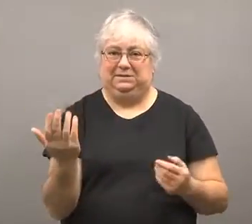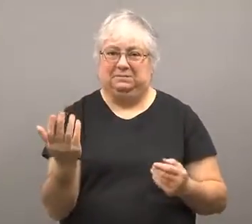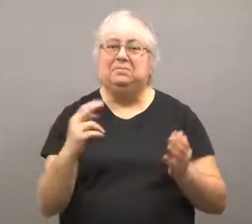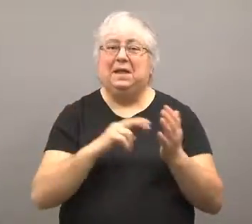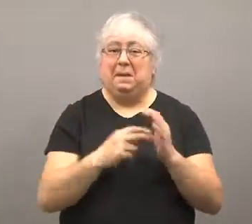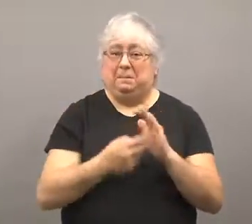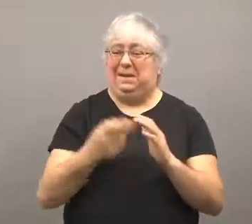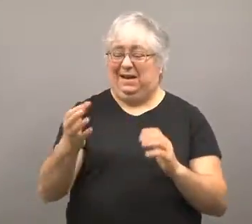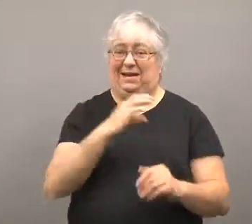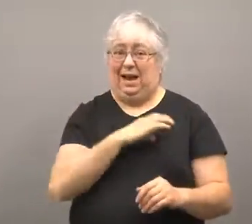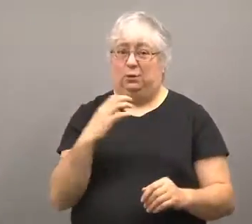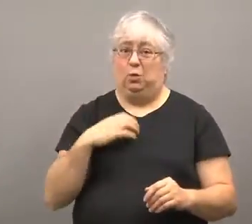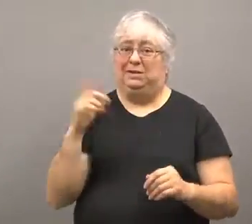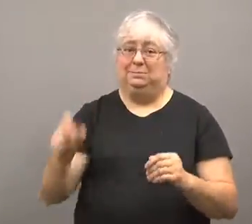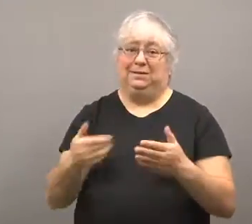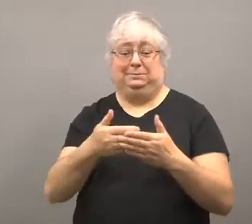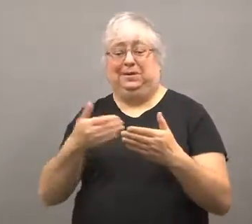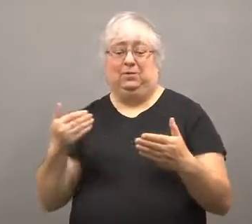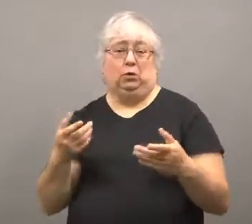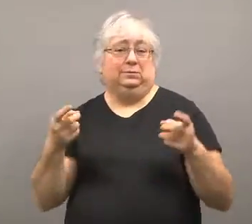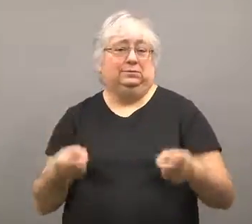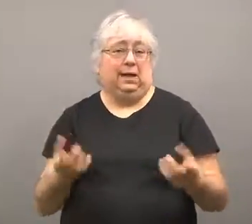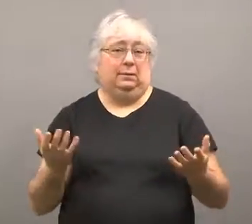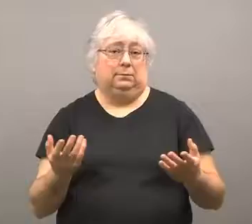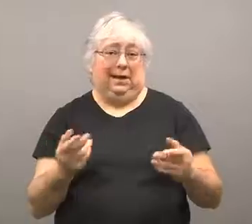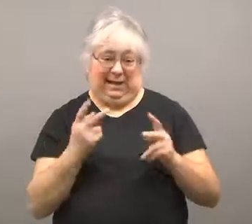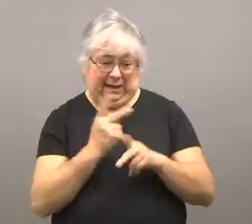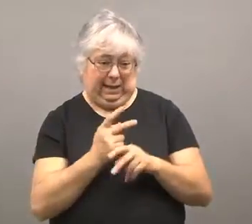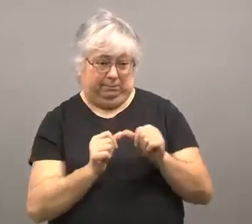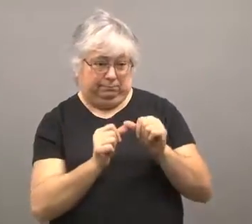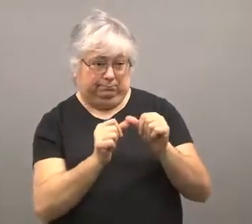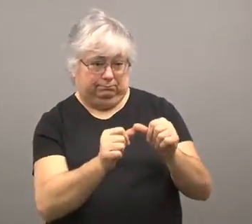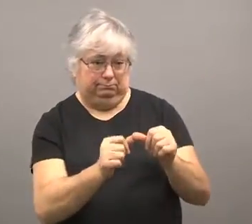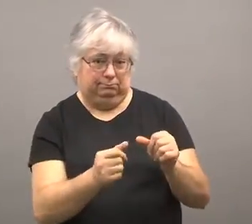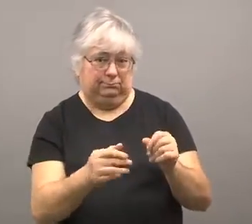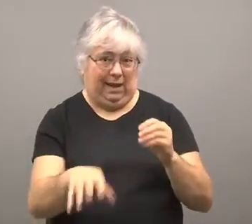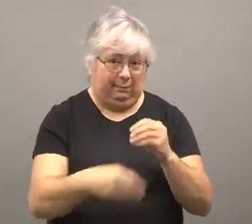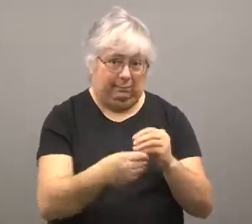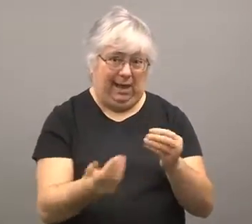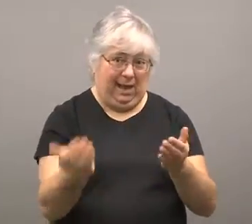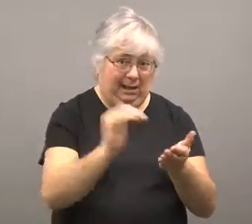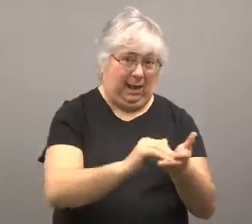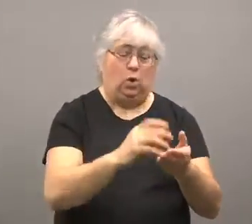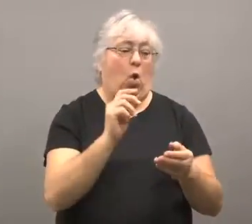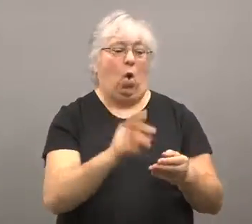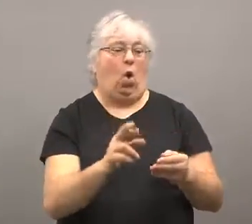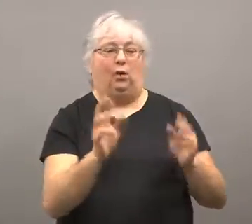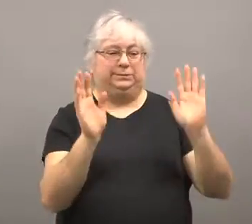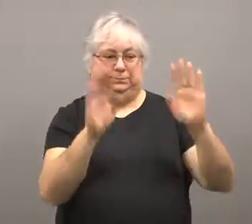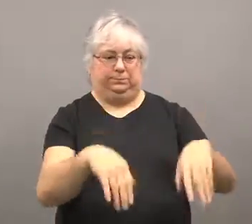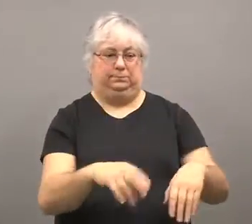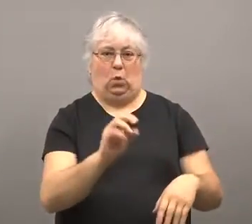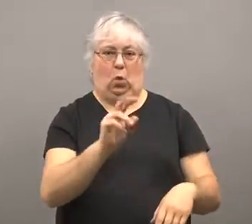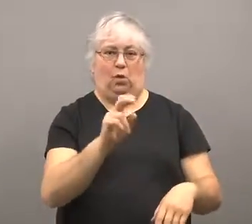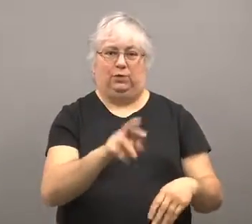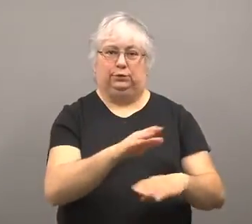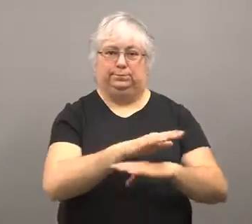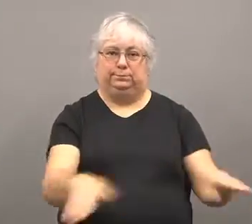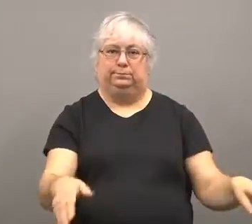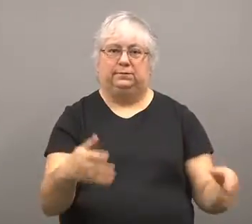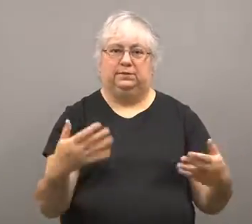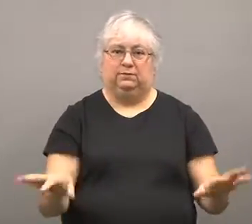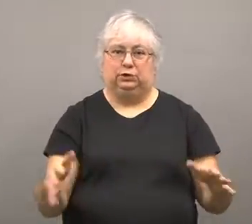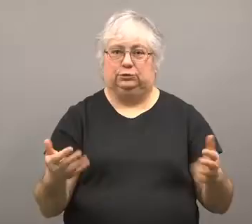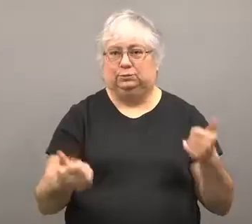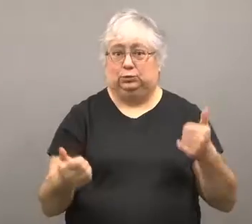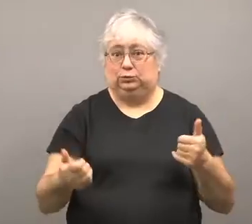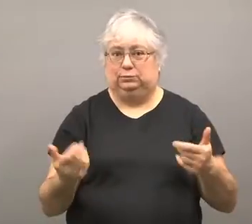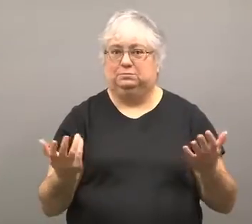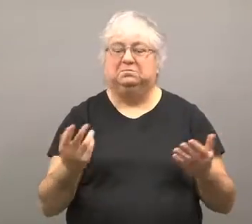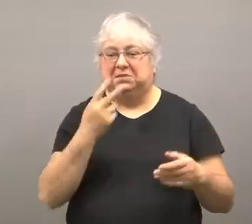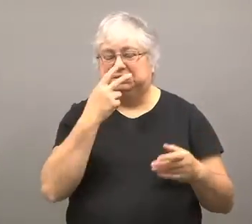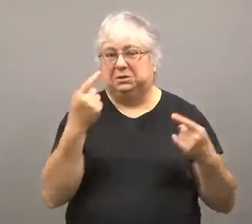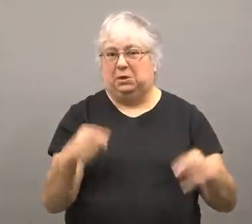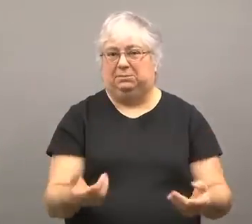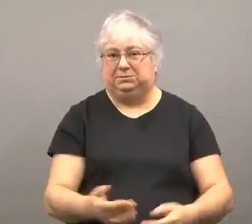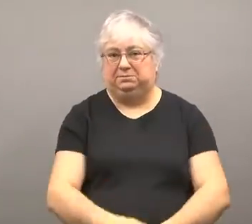Congress will have to decide whether to renew it or let it die.